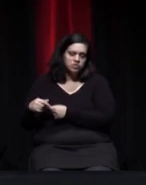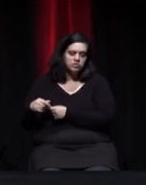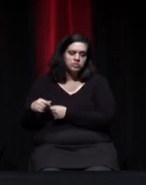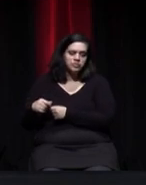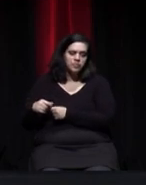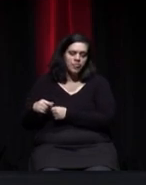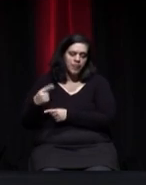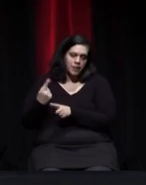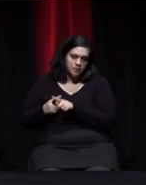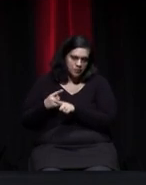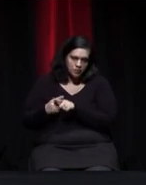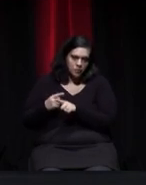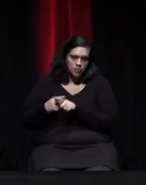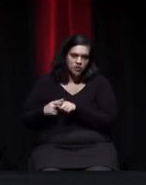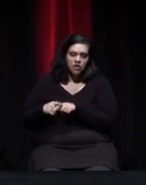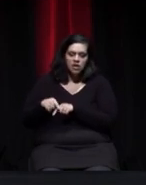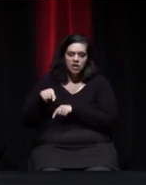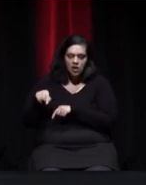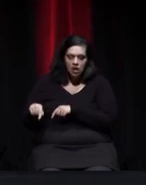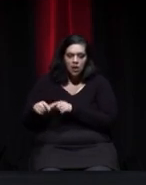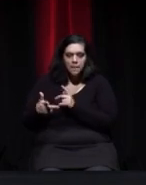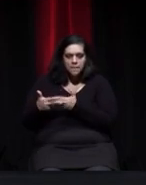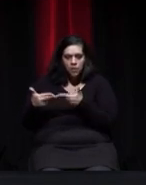Because that question is brought up along with conflicts